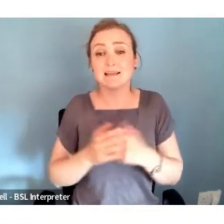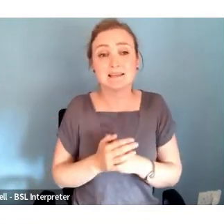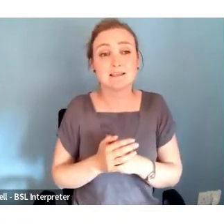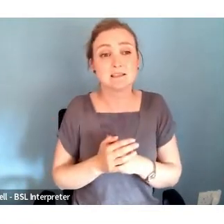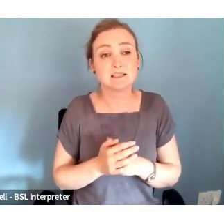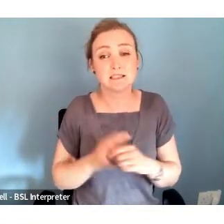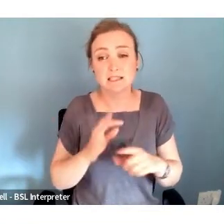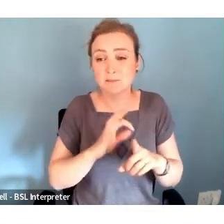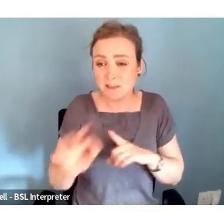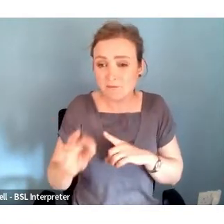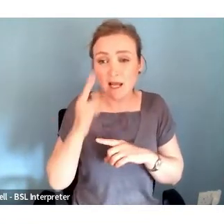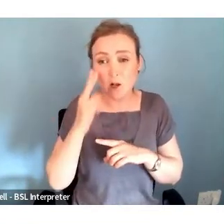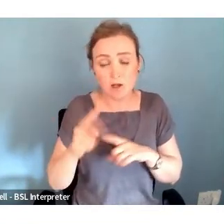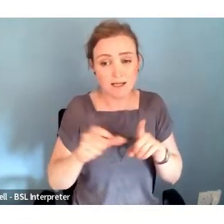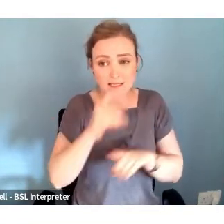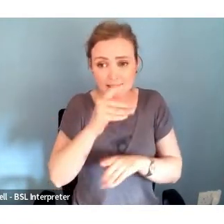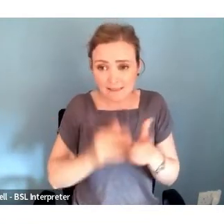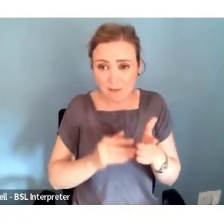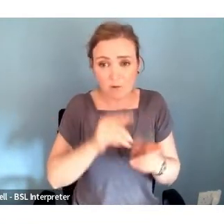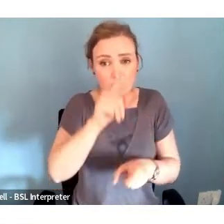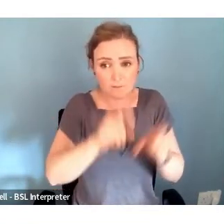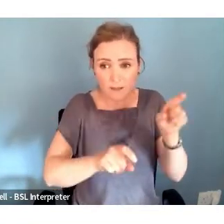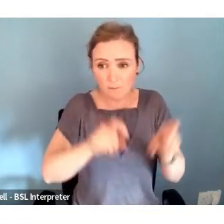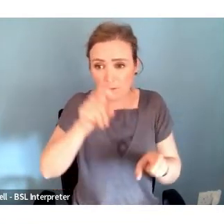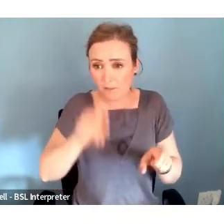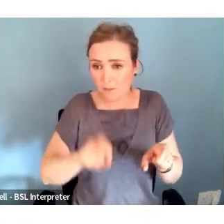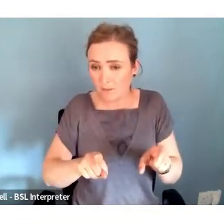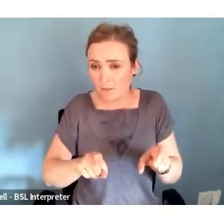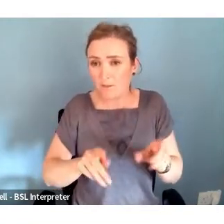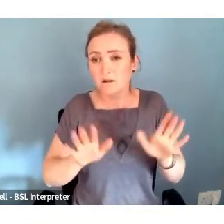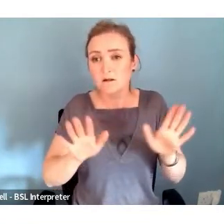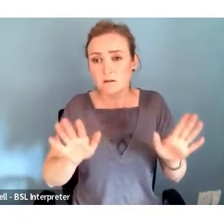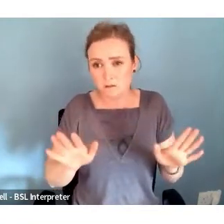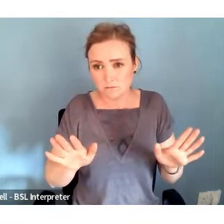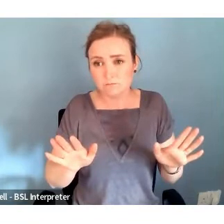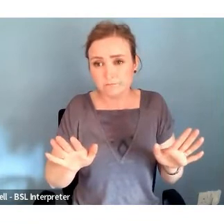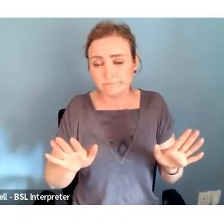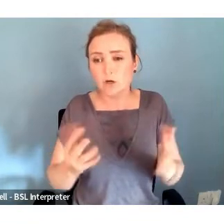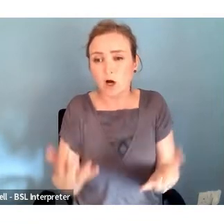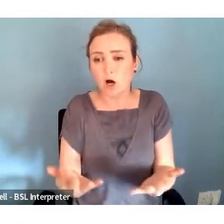disabled candidates, a lot of the things we talk about attracting disabled candidates